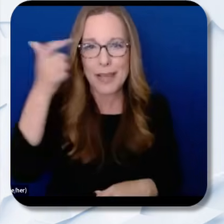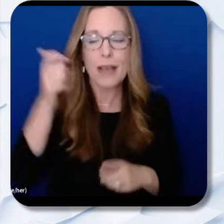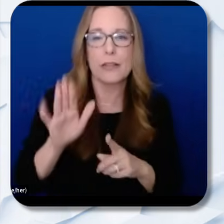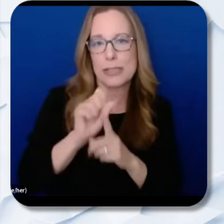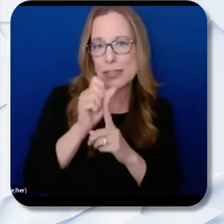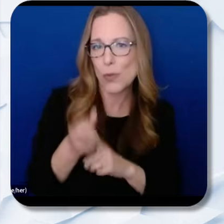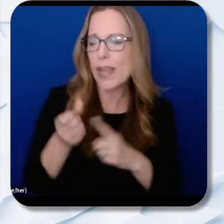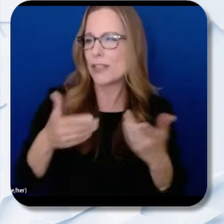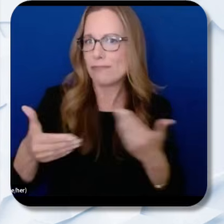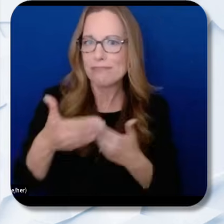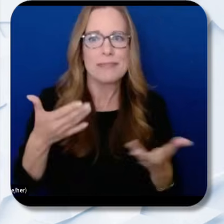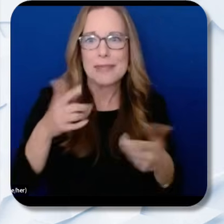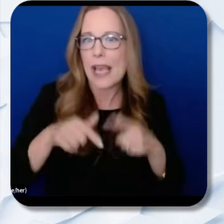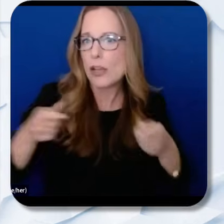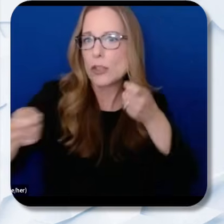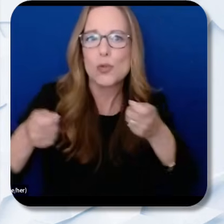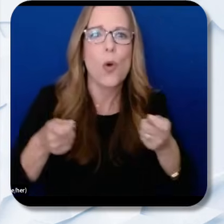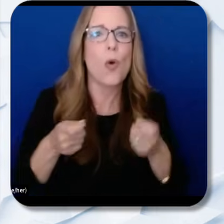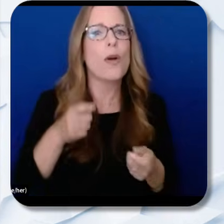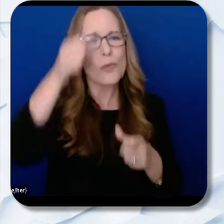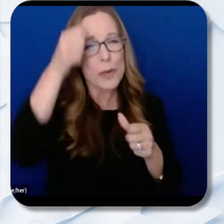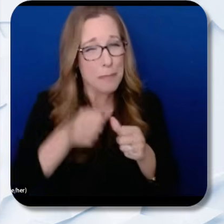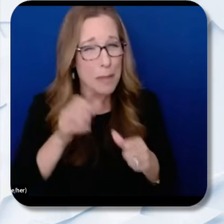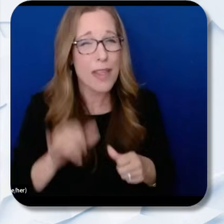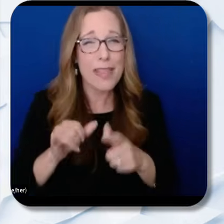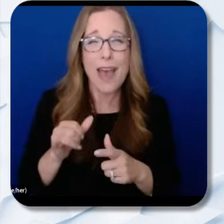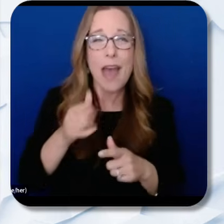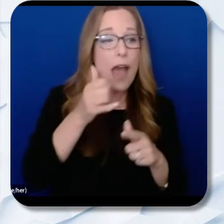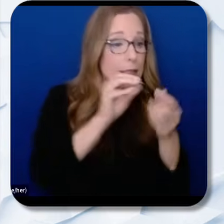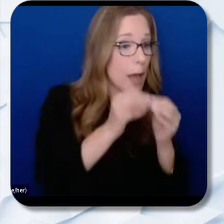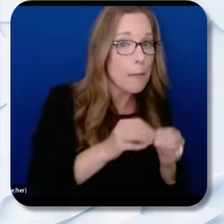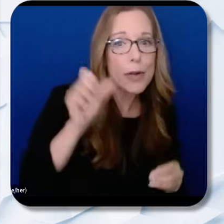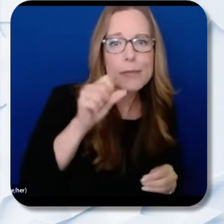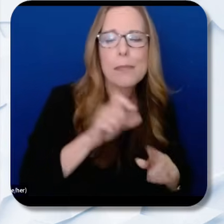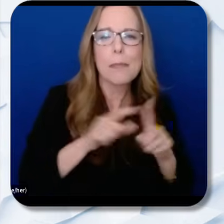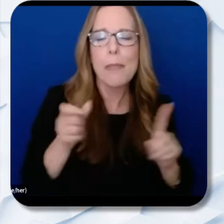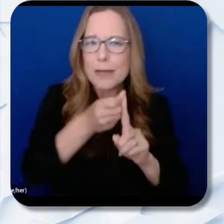be wearing the same clothes every day, a school secretary who quietly helped complete a housing